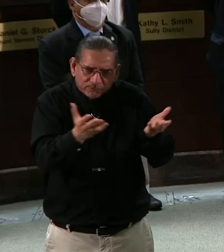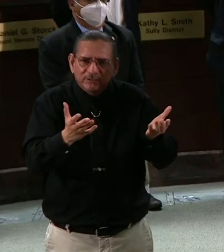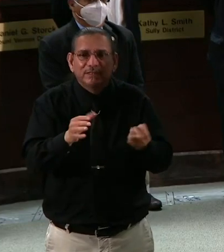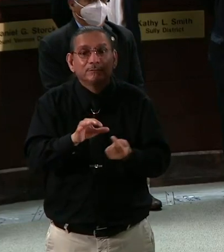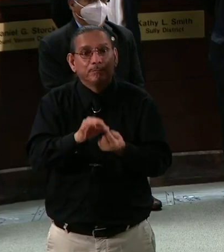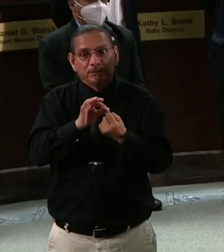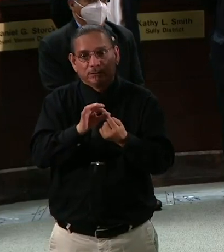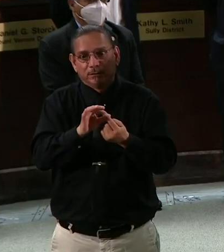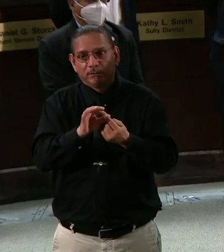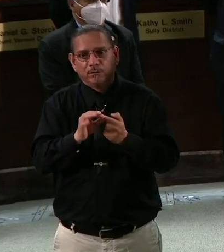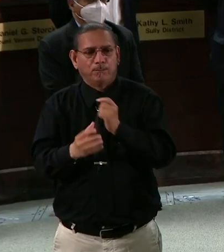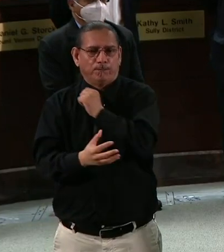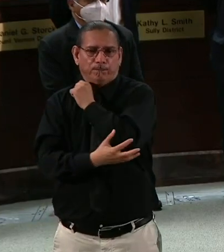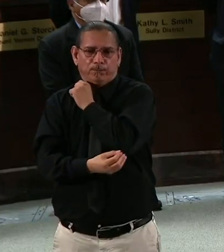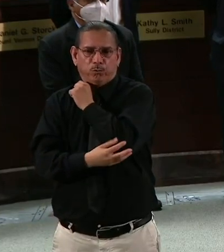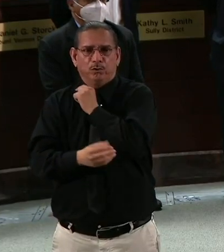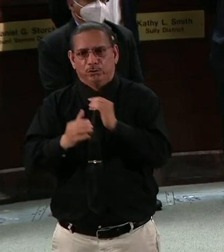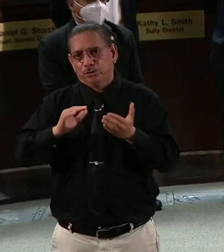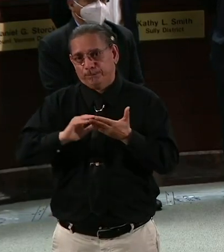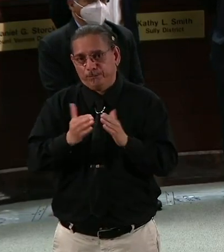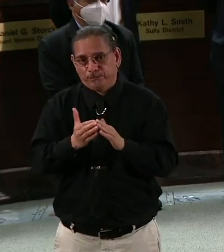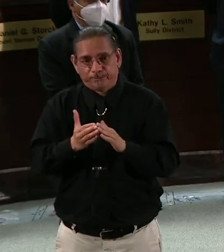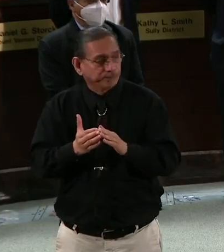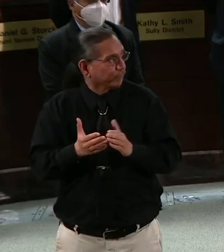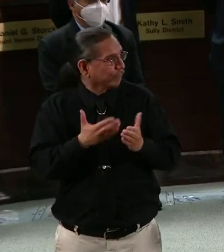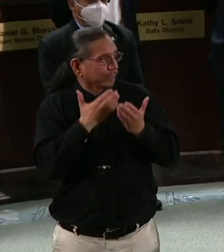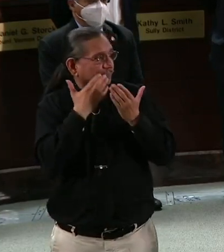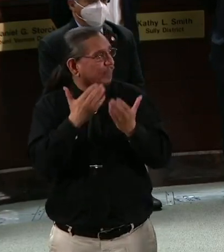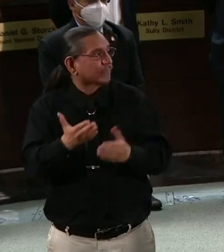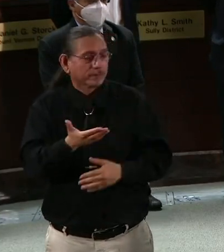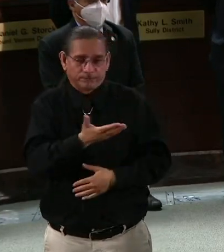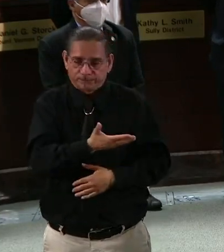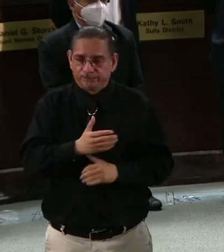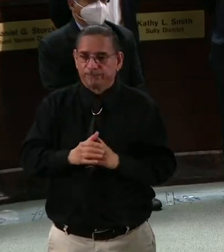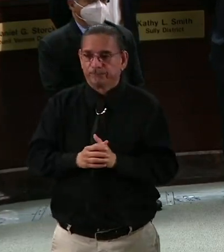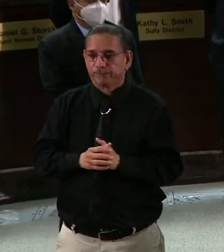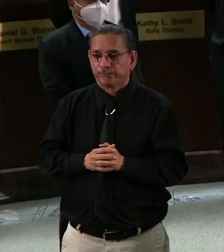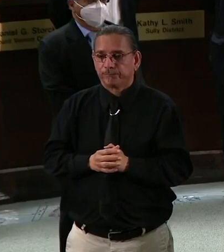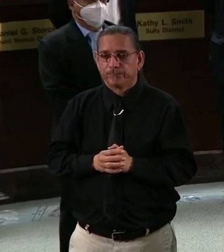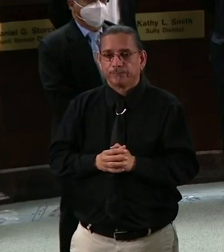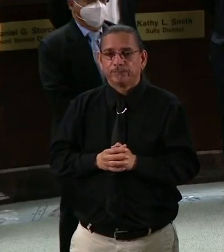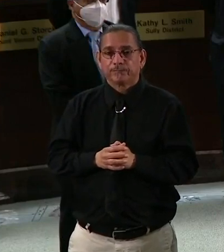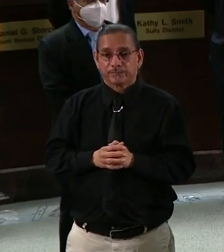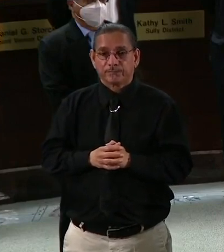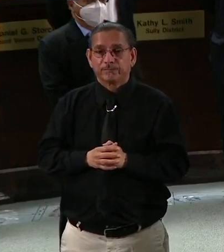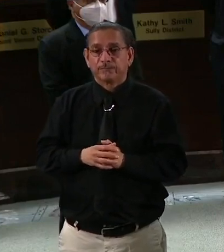AND. HOW TEST. ADAM TO